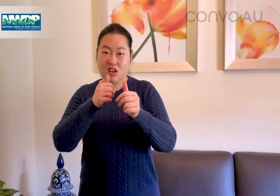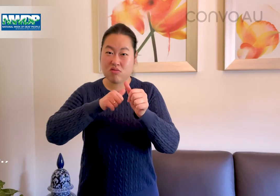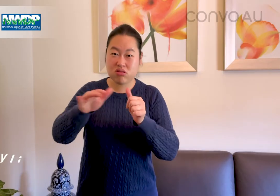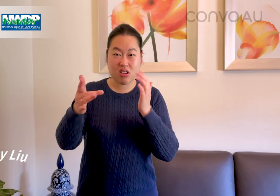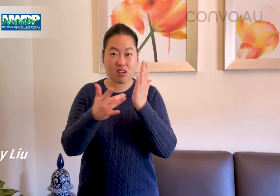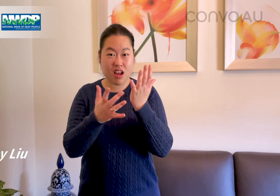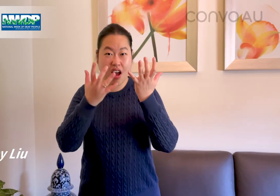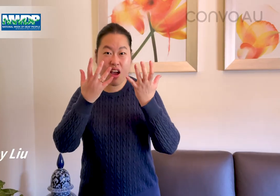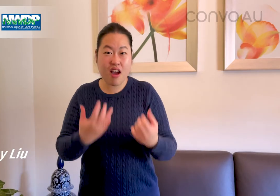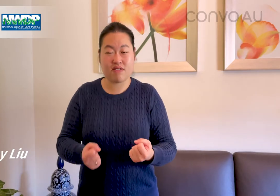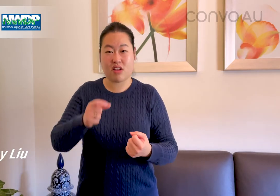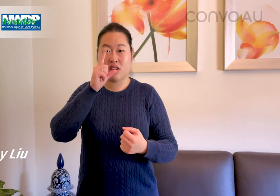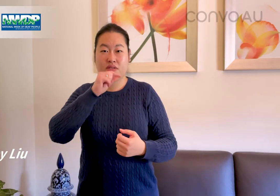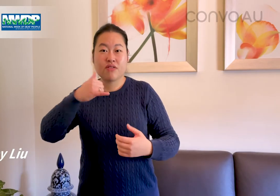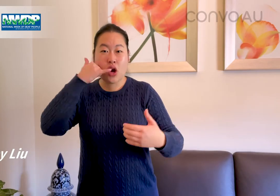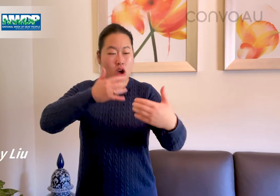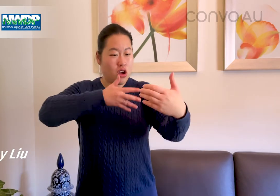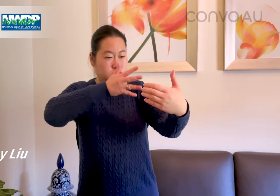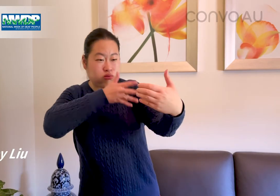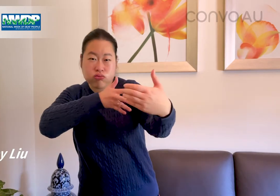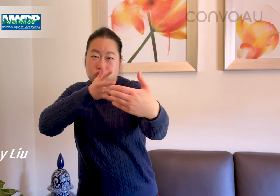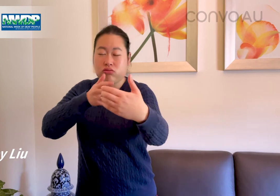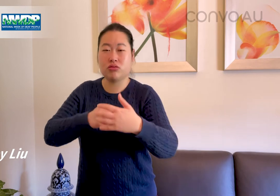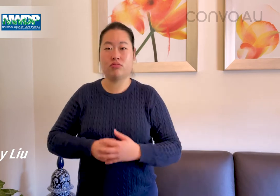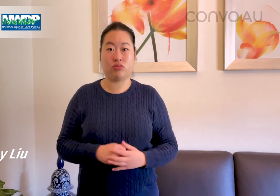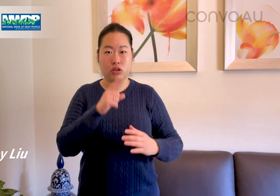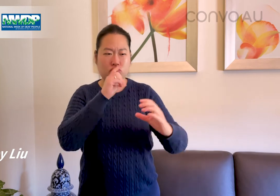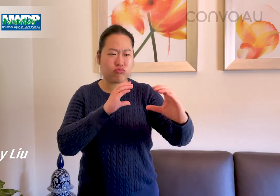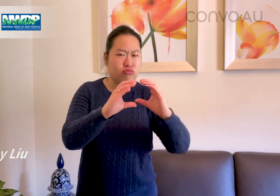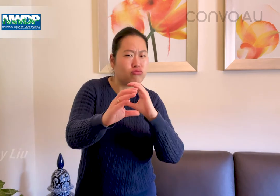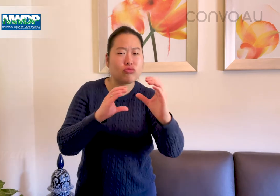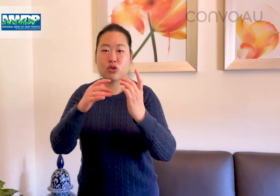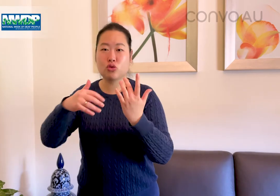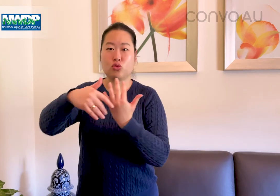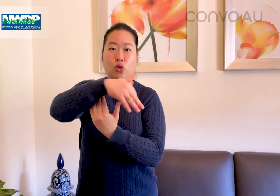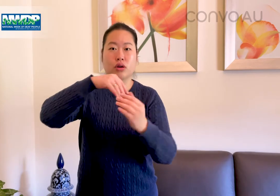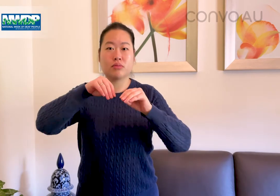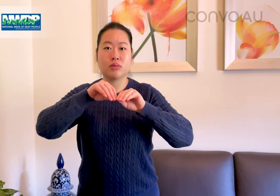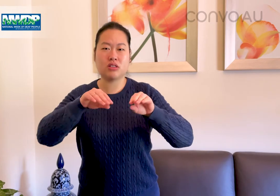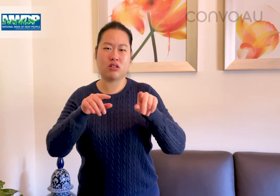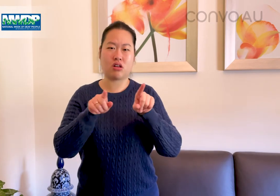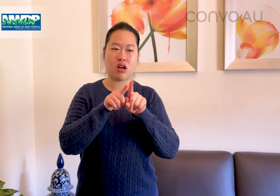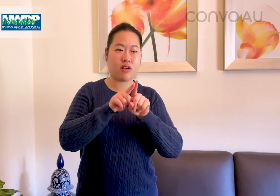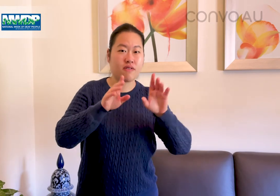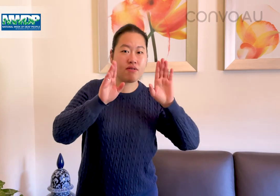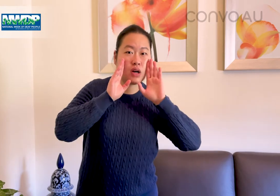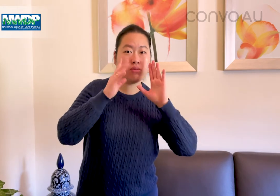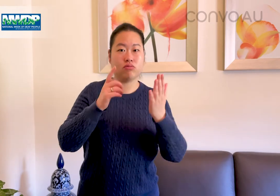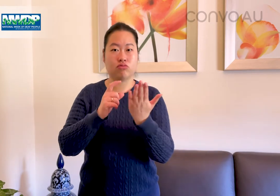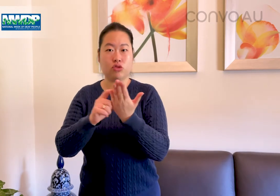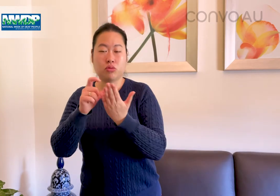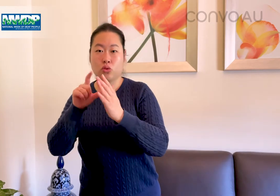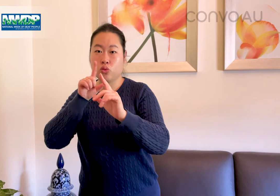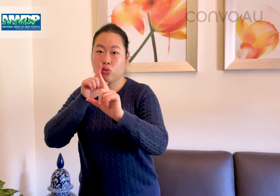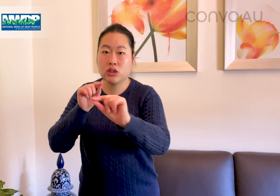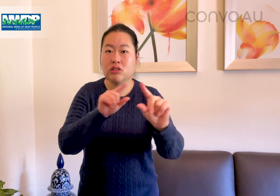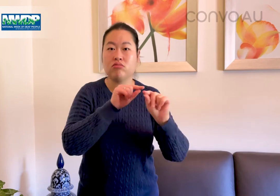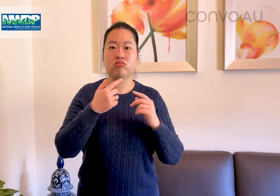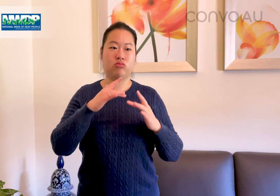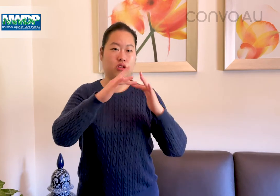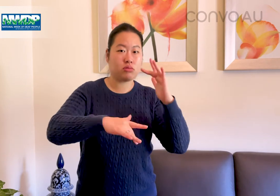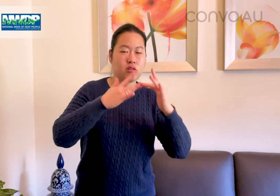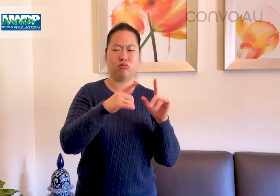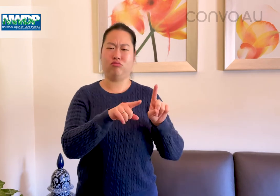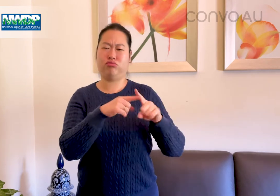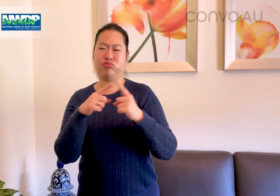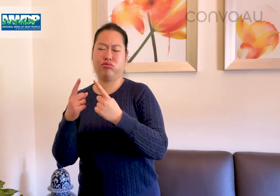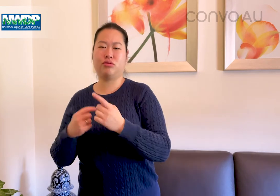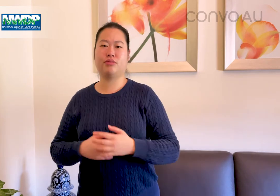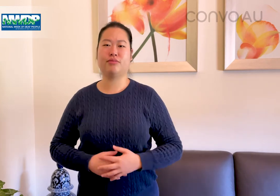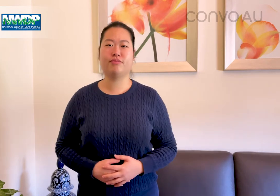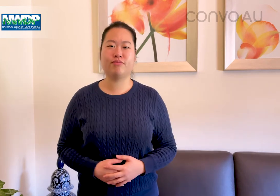With the advent and spread of video phones and conversations over social media,